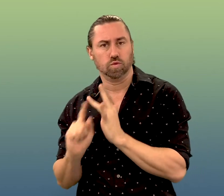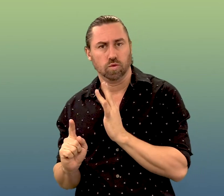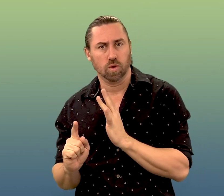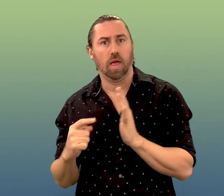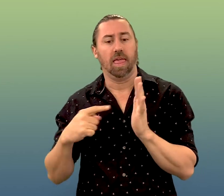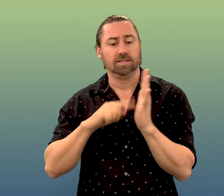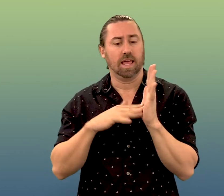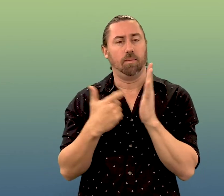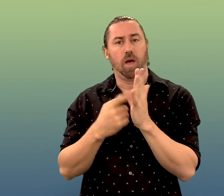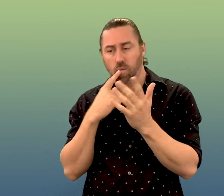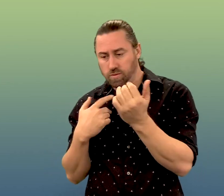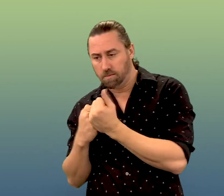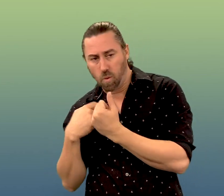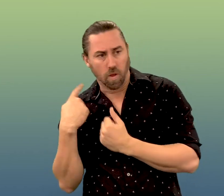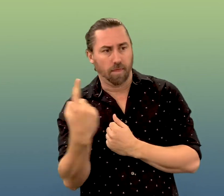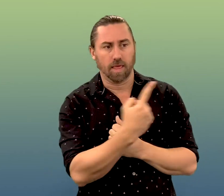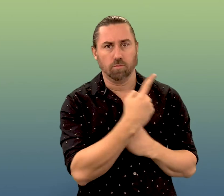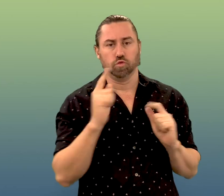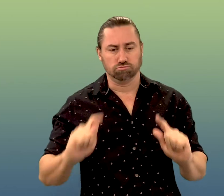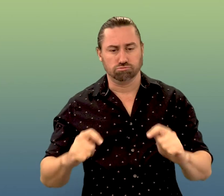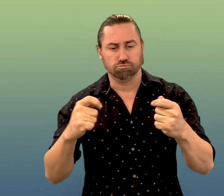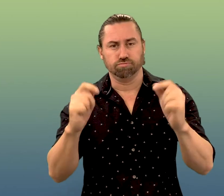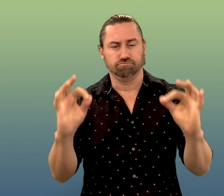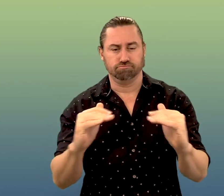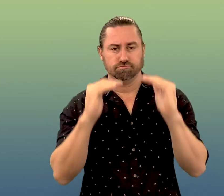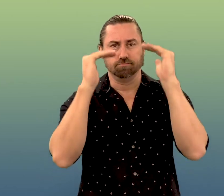and support from TMR to deliver the right solutions.